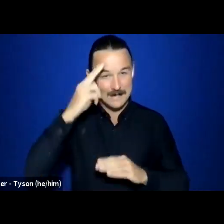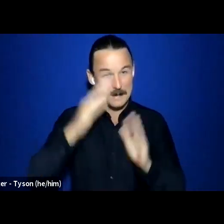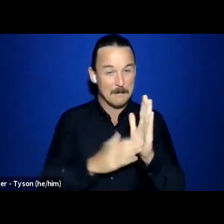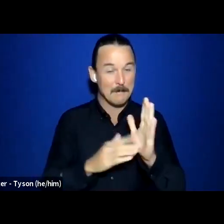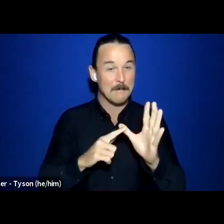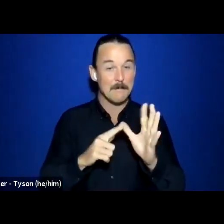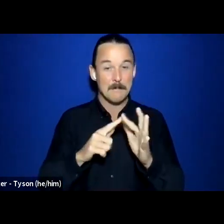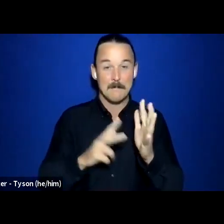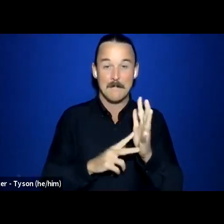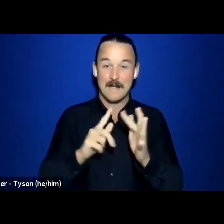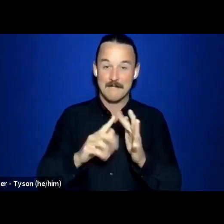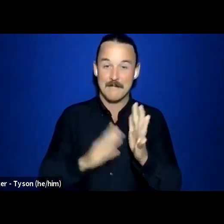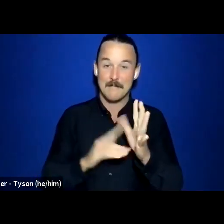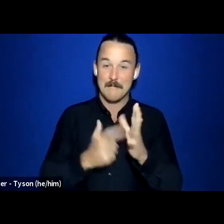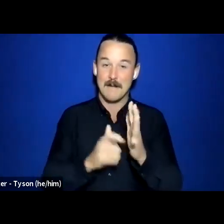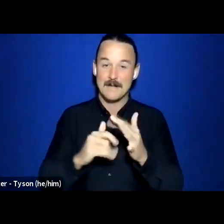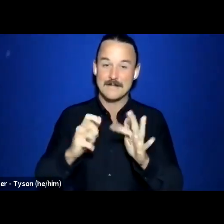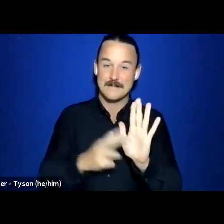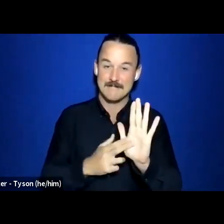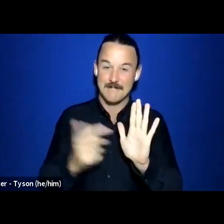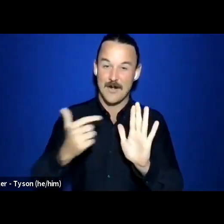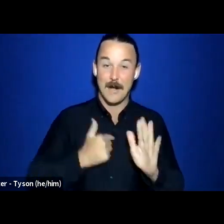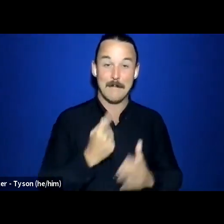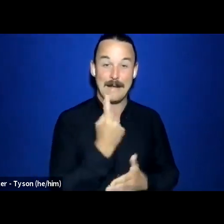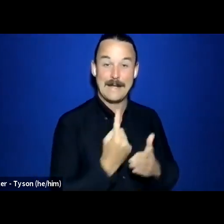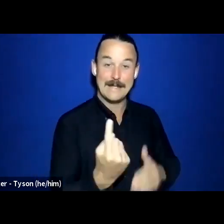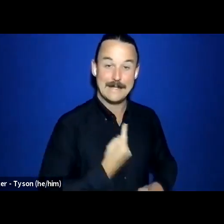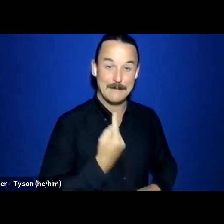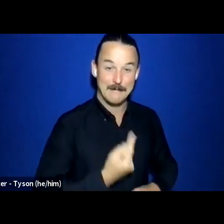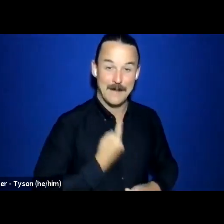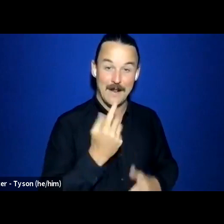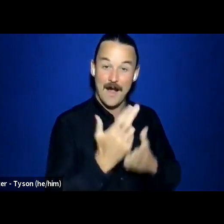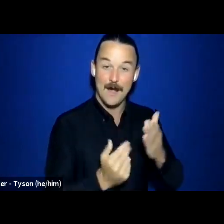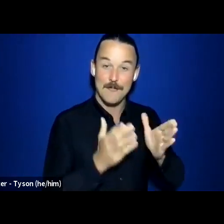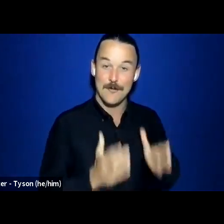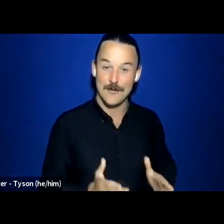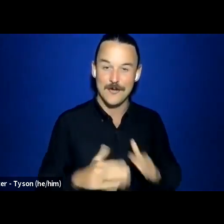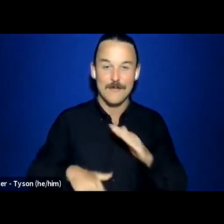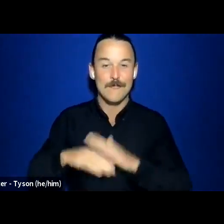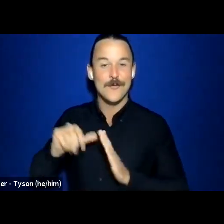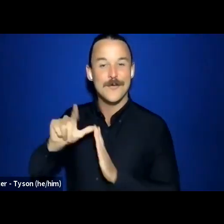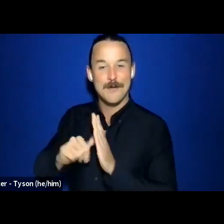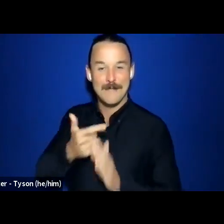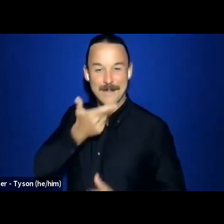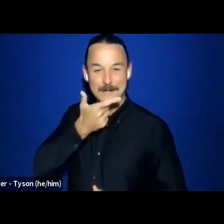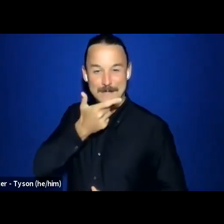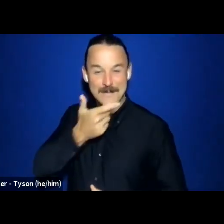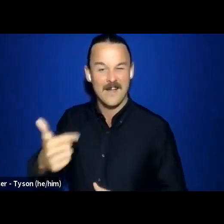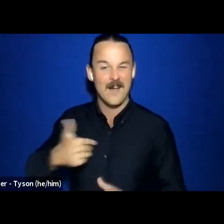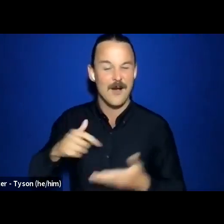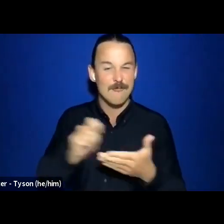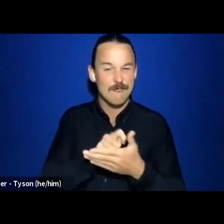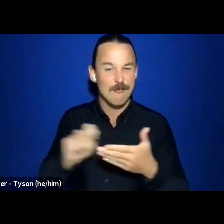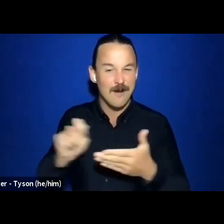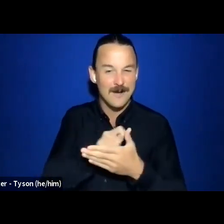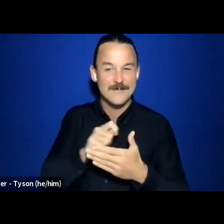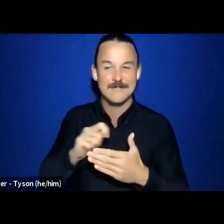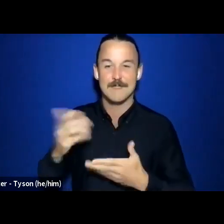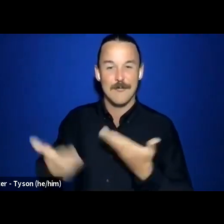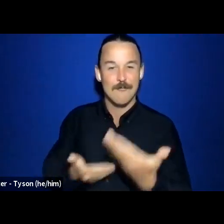My name is mike Marston and I'm your host for the evening, I mean your host for the evening. I'm time lesbian. And for those of you who don't know me I right. direct